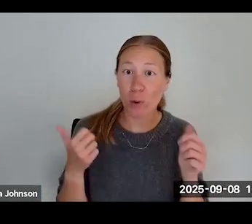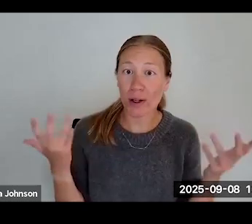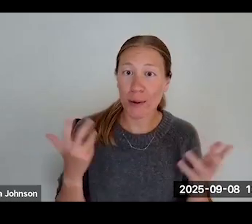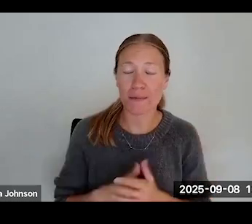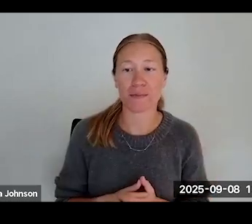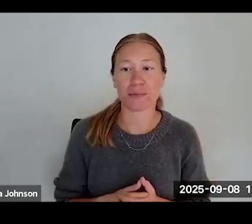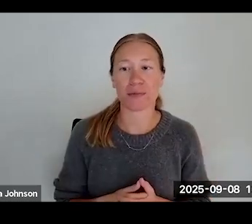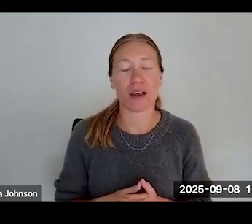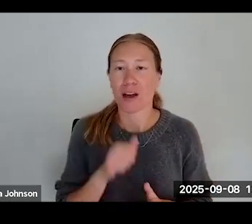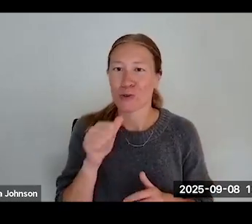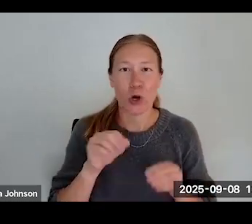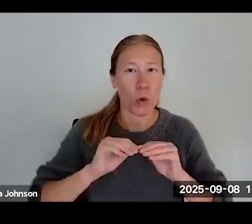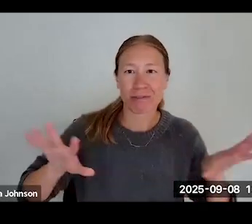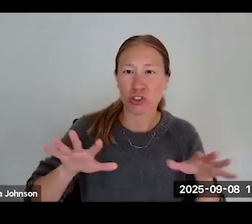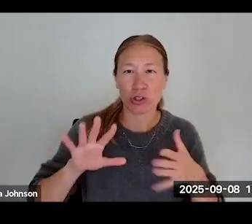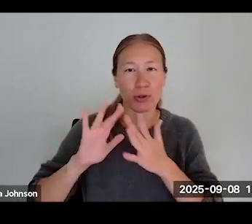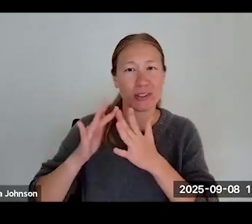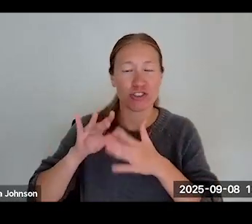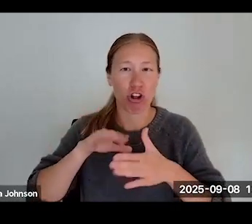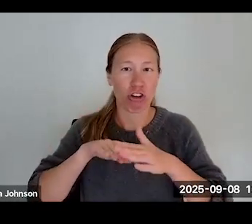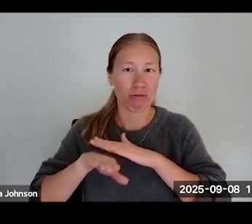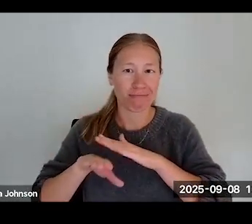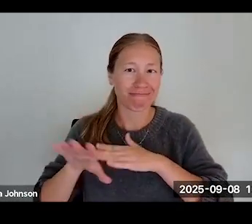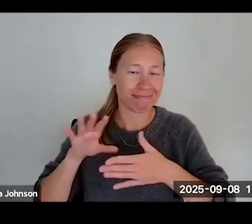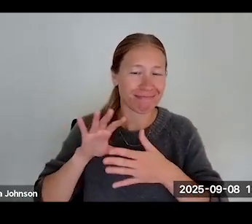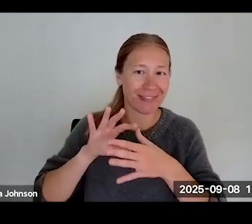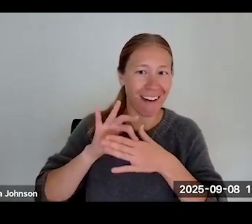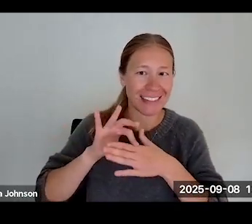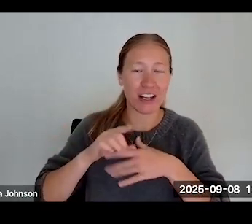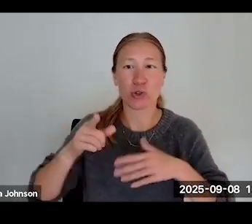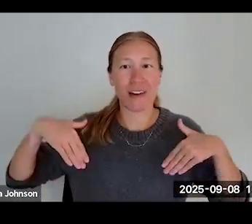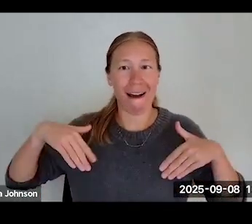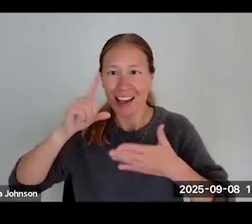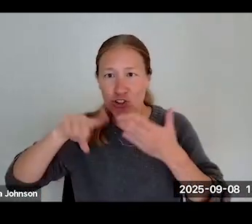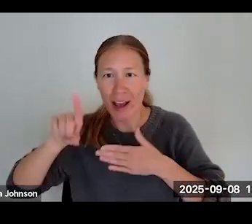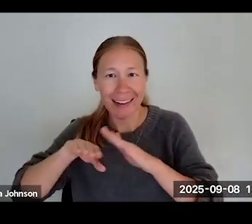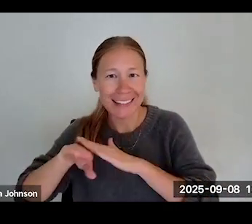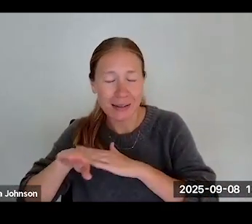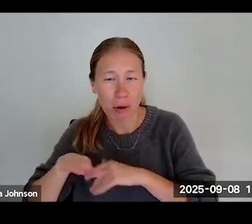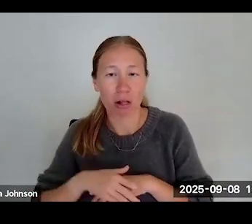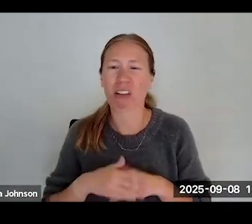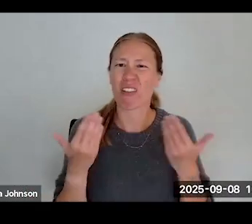Please don't distribute digital content that you have not checked for accessibility. Run those checks, make the fixes that you can,